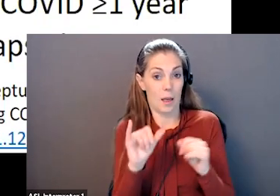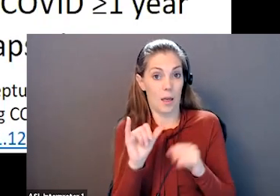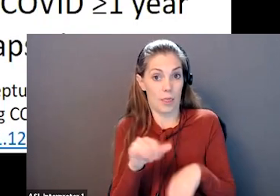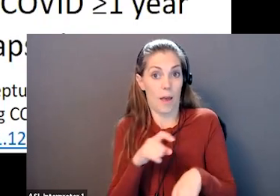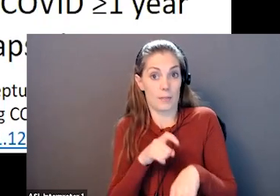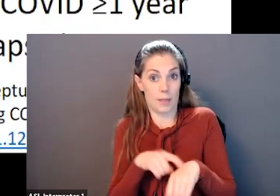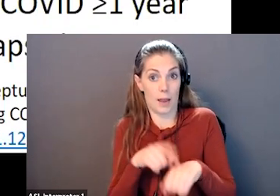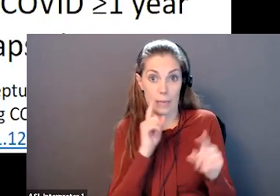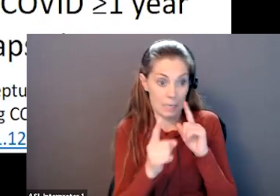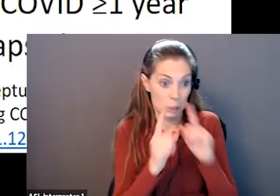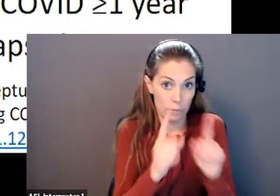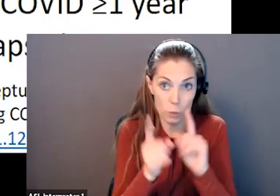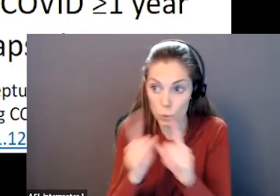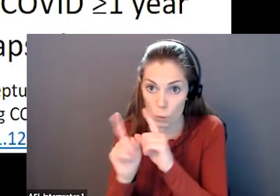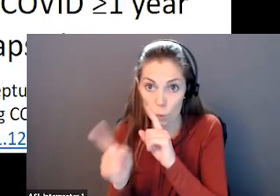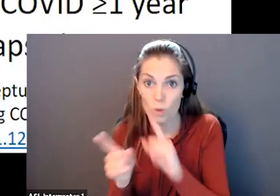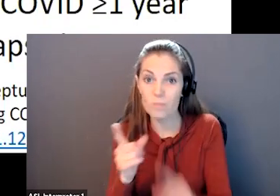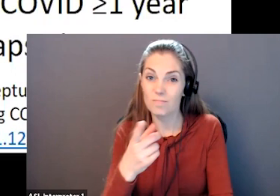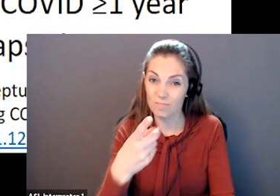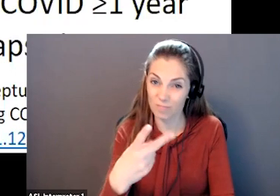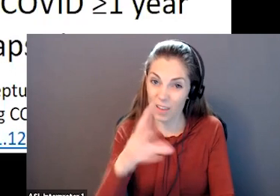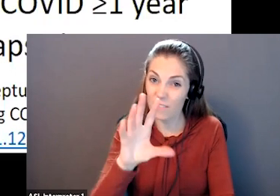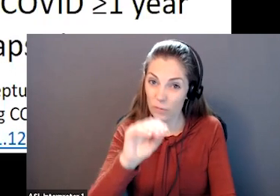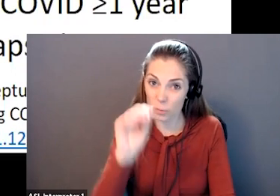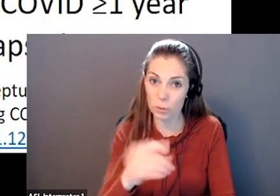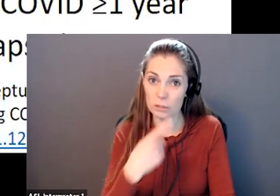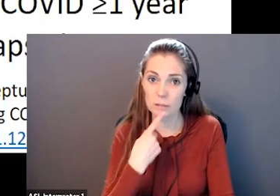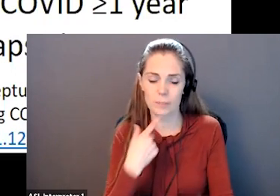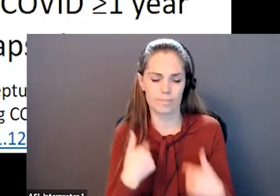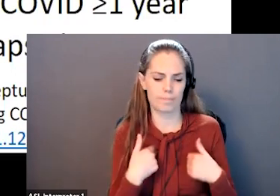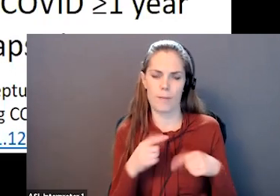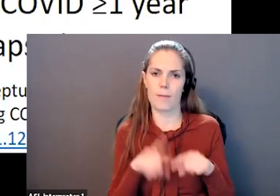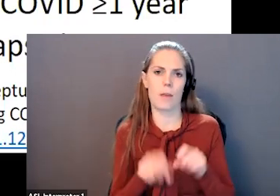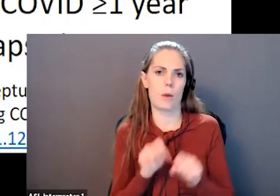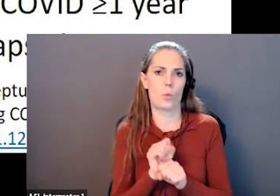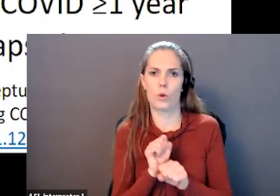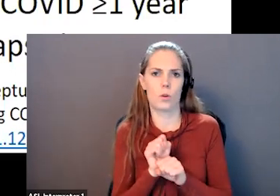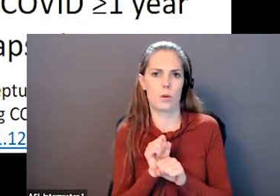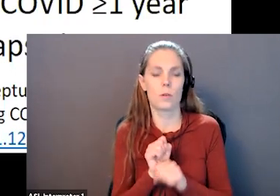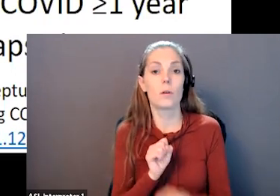described their experiences of disability as episodic characterized by a diverse range of